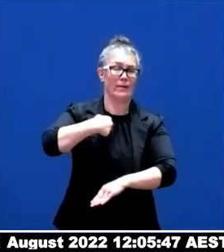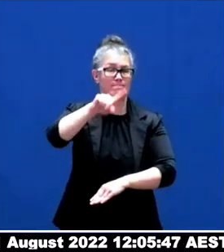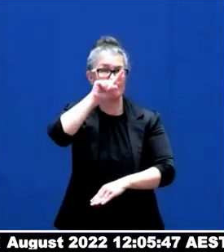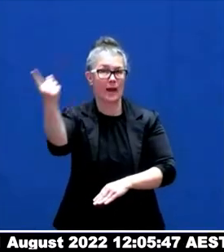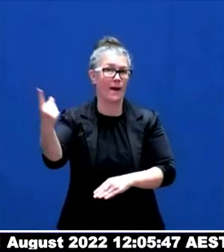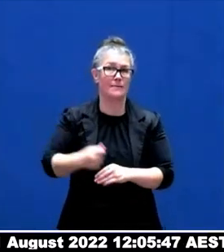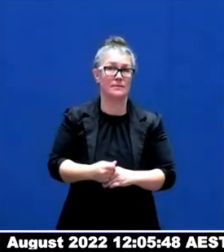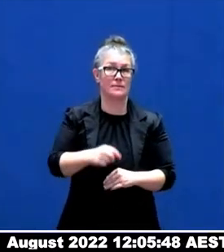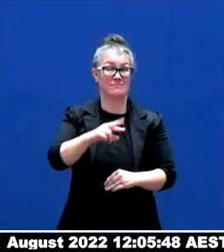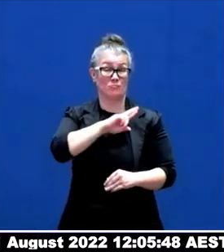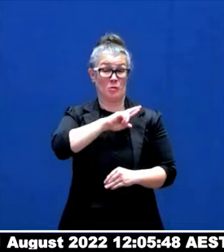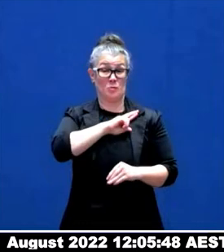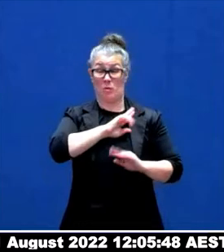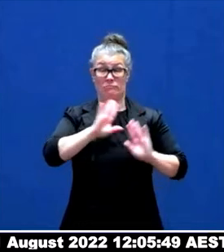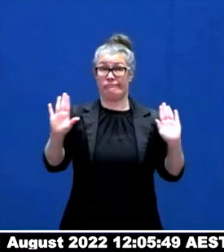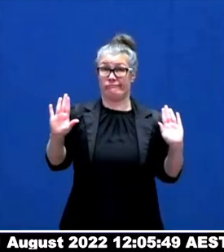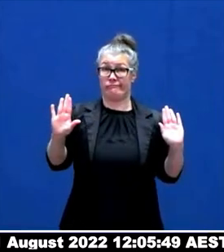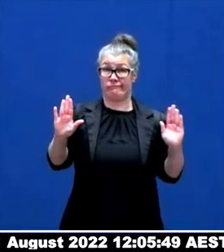responsibilities of a social housing provider?